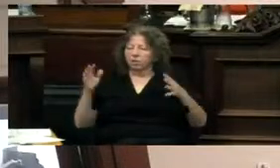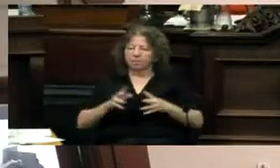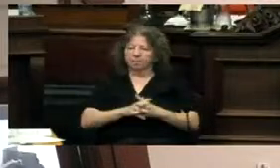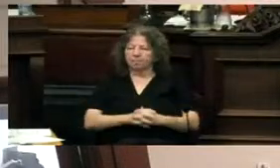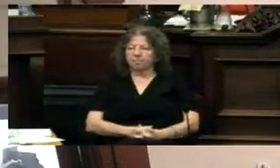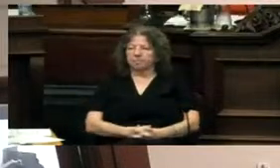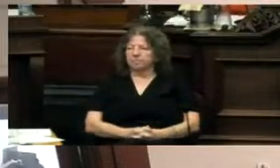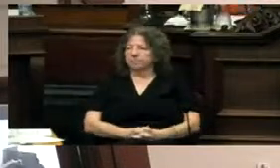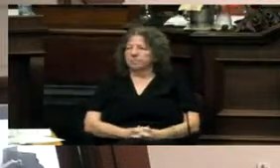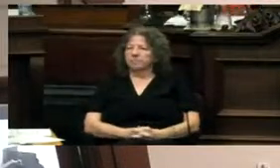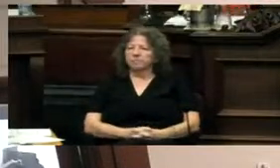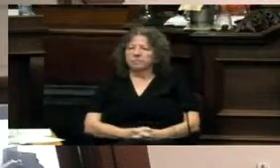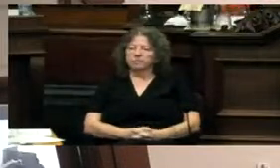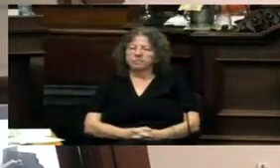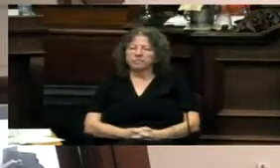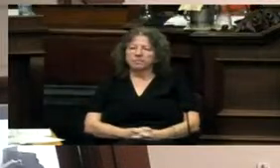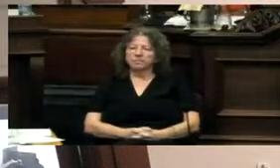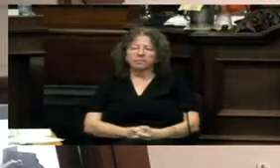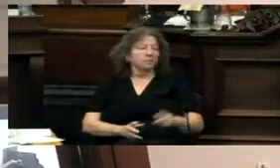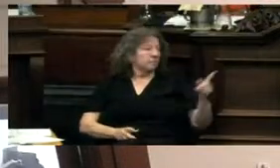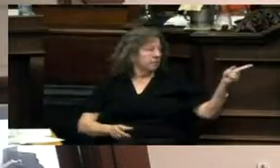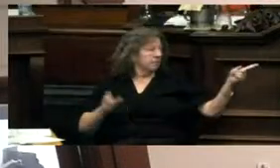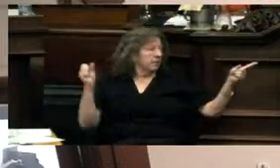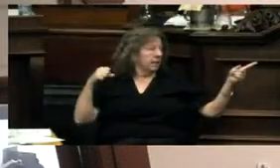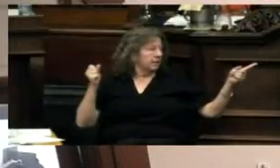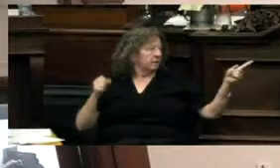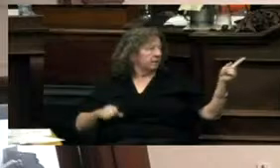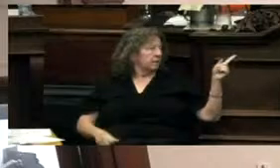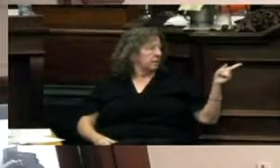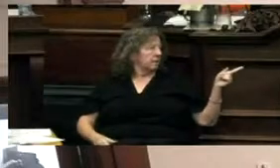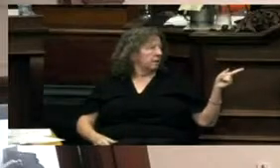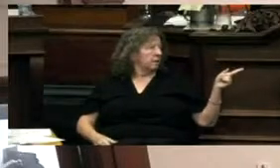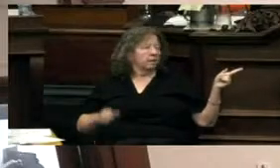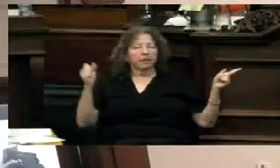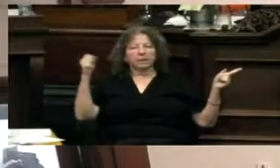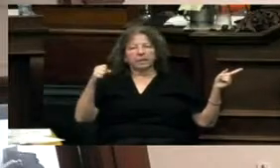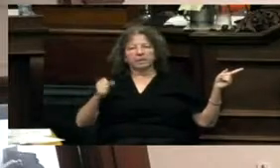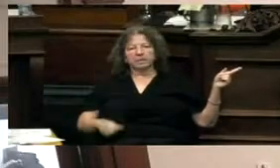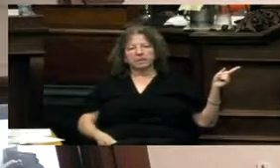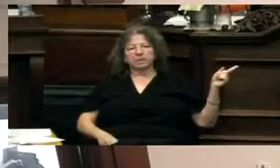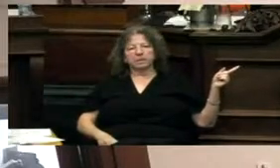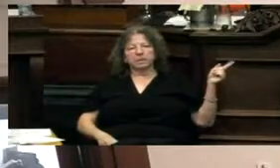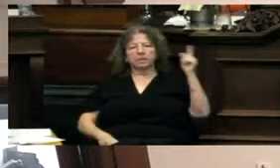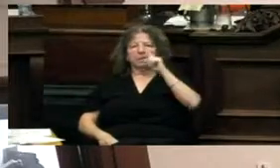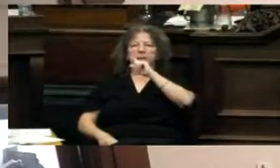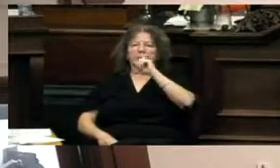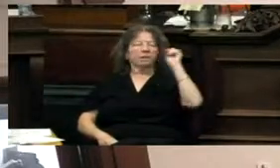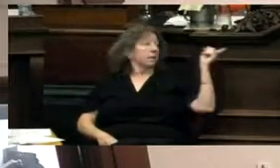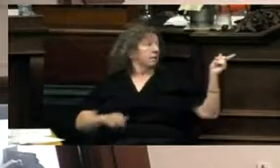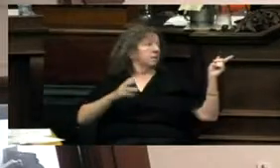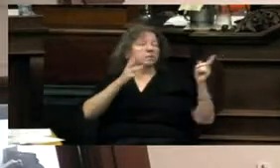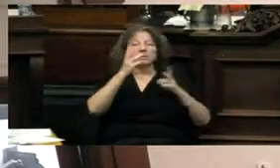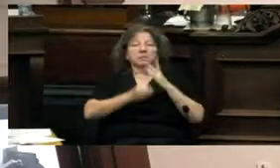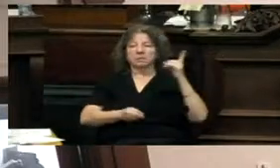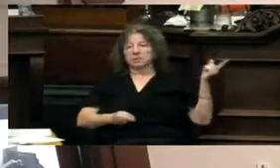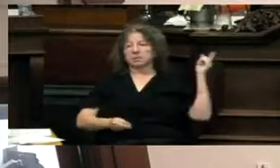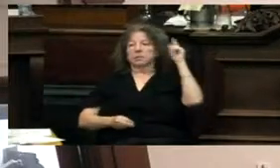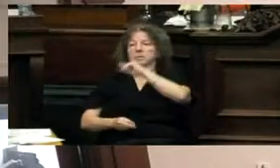President, I believe there's an amendment we amended. Already did already. Yes. Thank you,